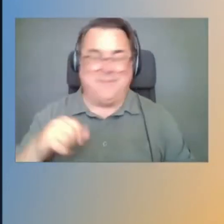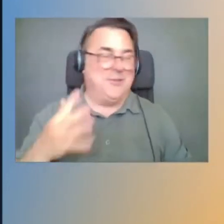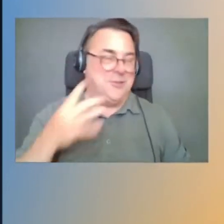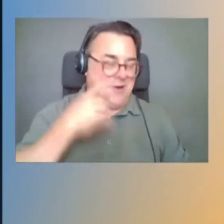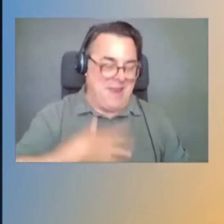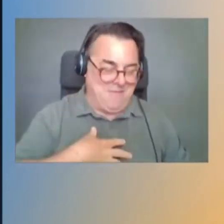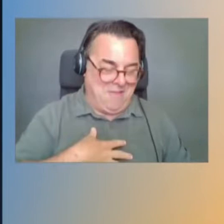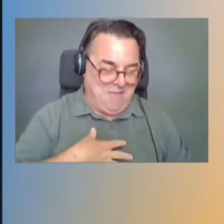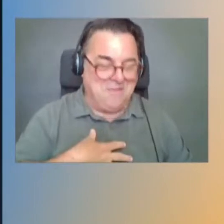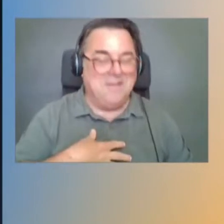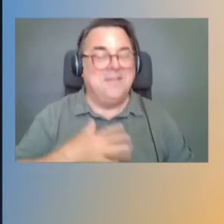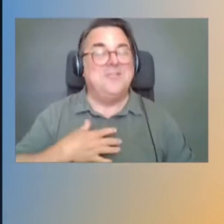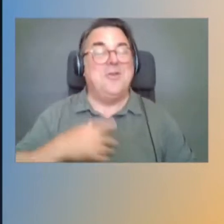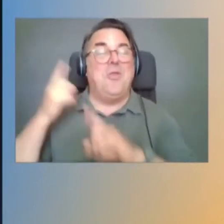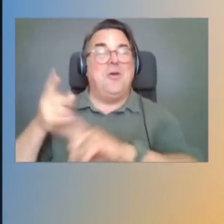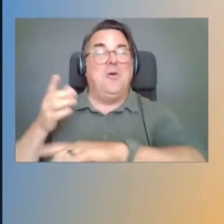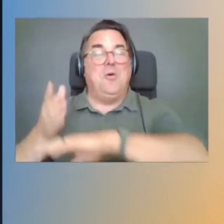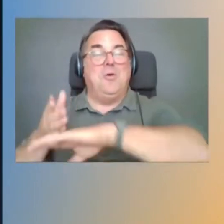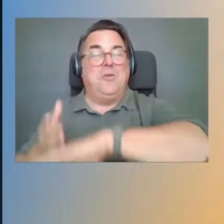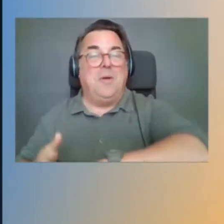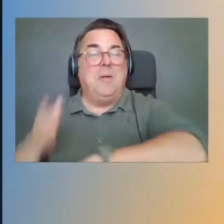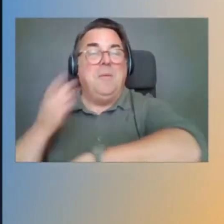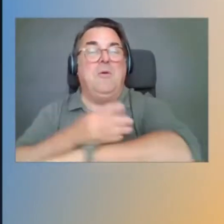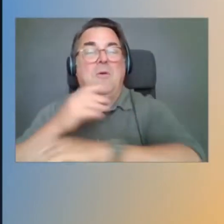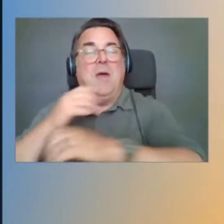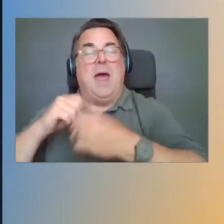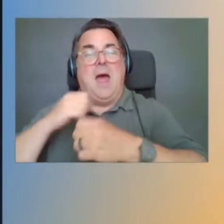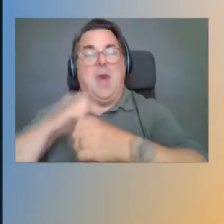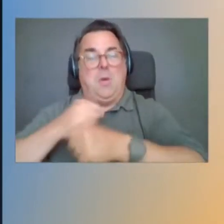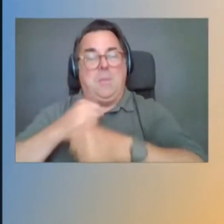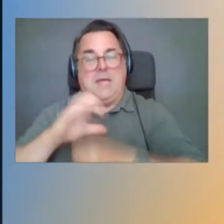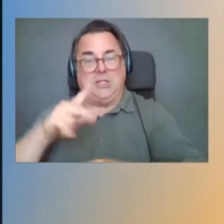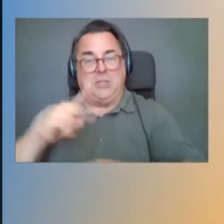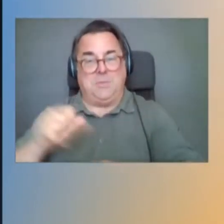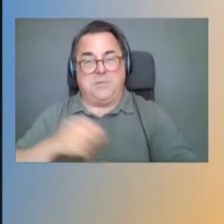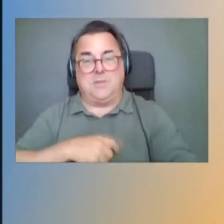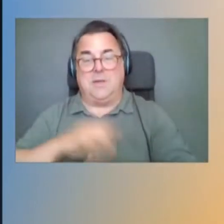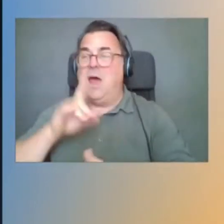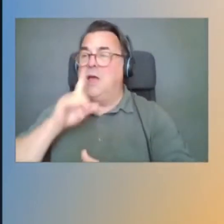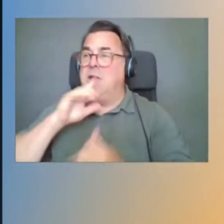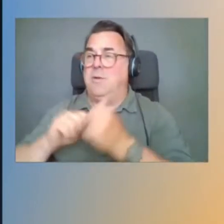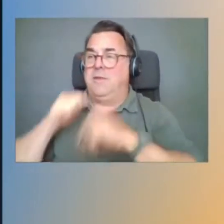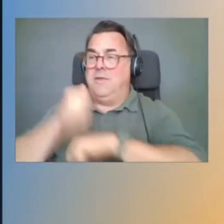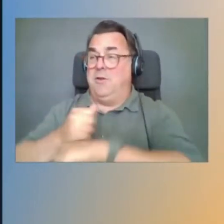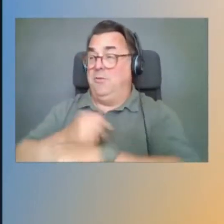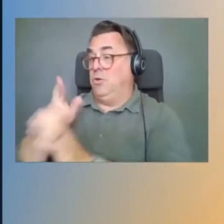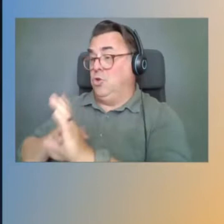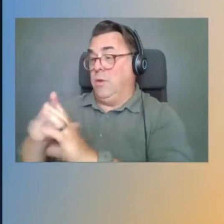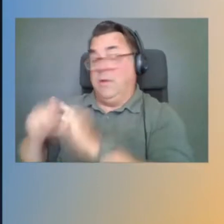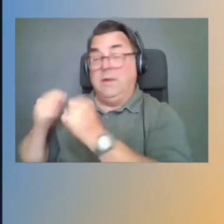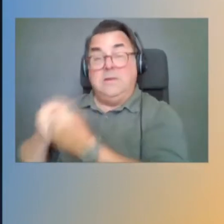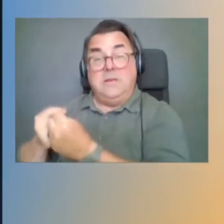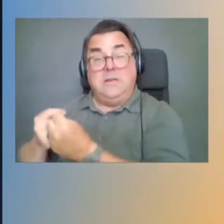to modernize how we build chips. So I got intrigued, talked to the founders, joined the team, and we started building chips at the pace